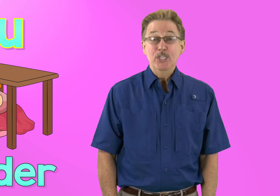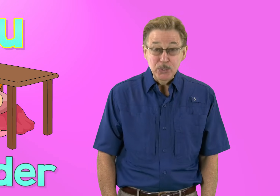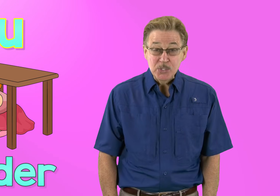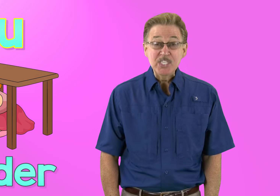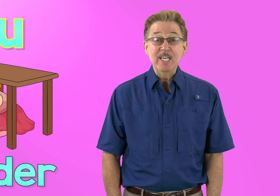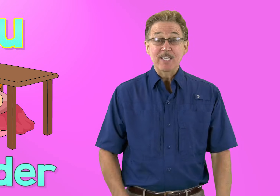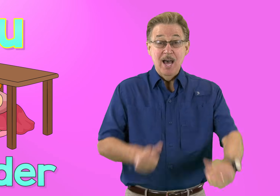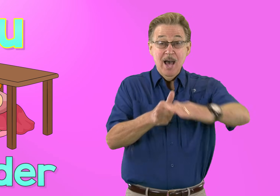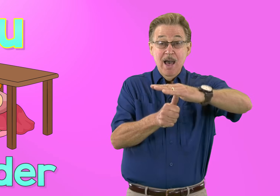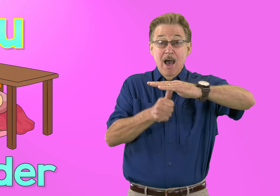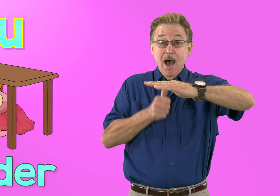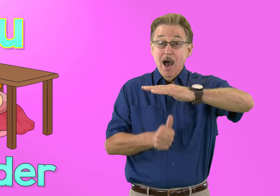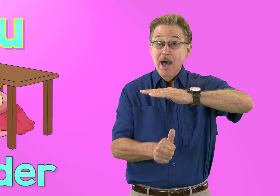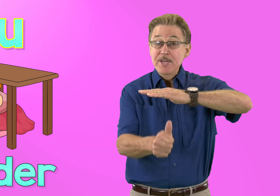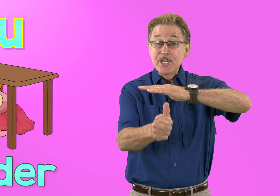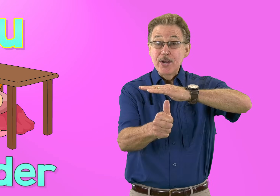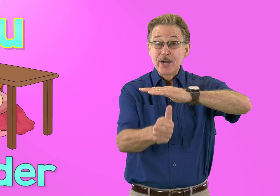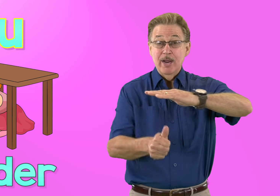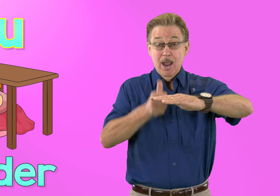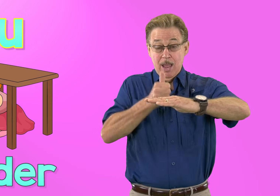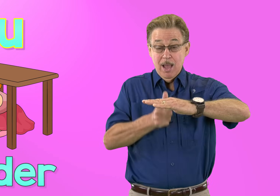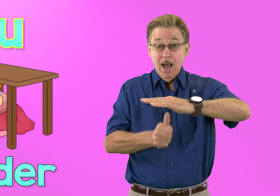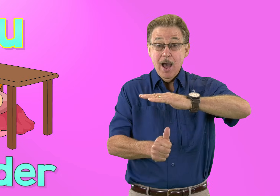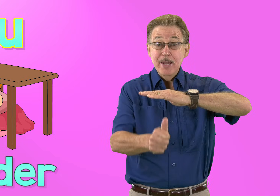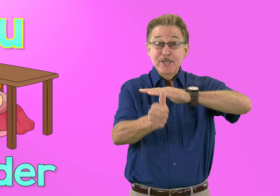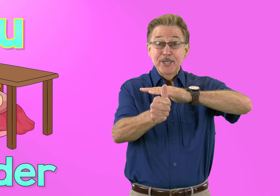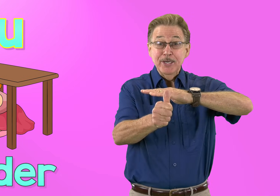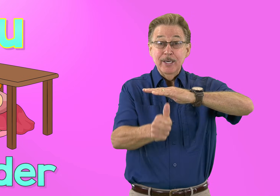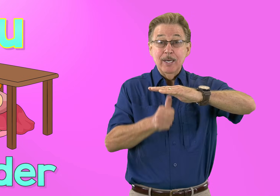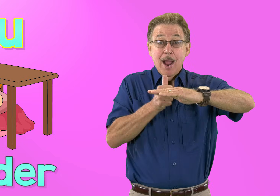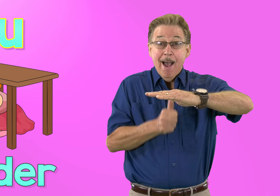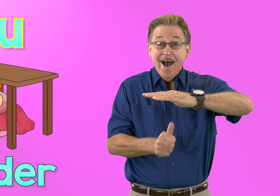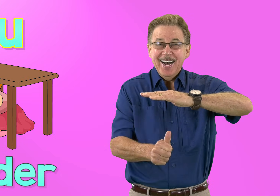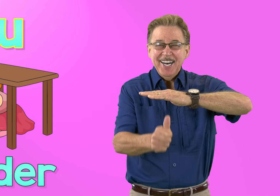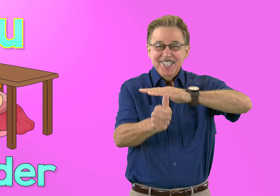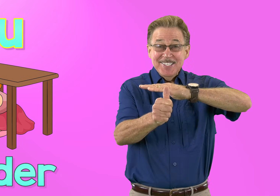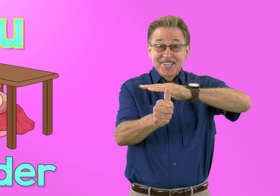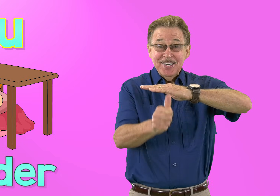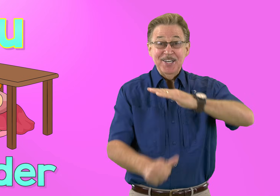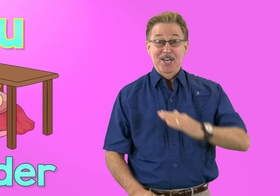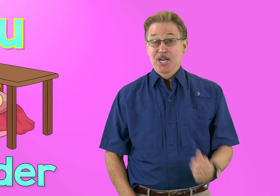U u says /u/ under, under, under